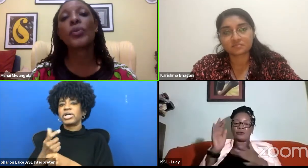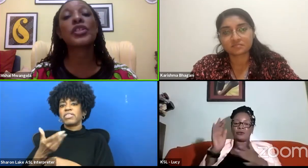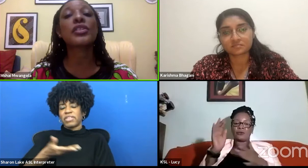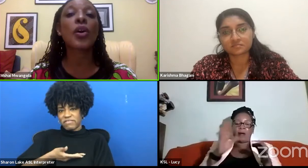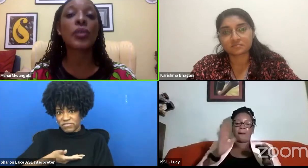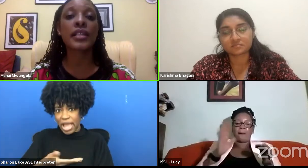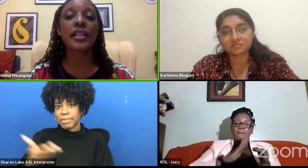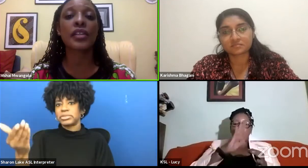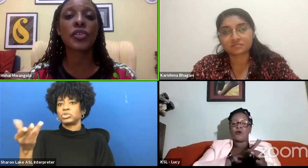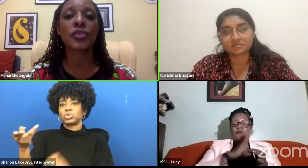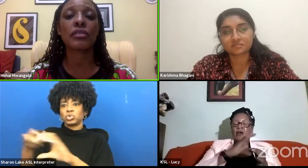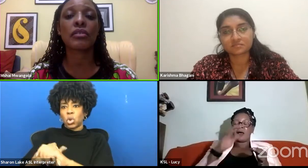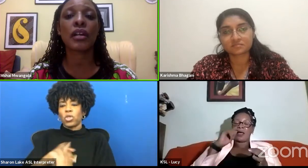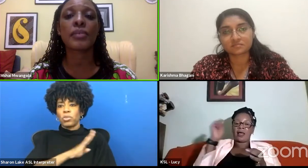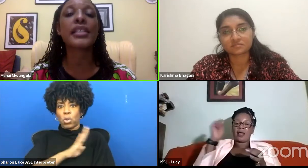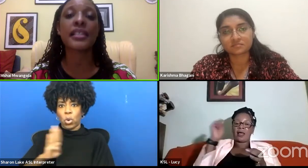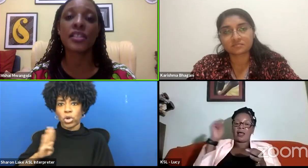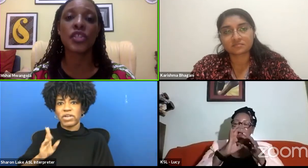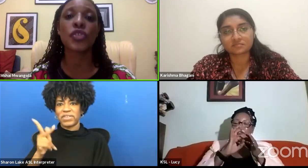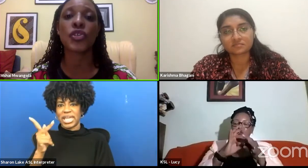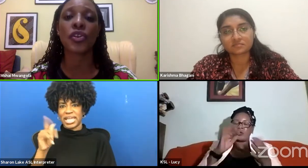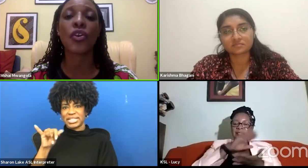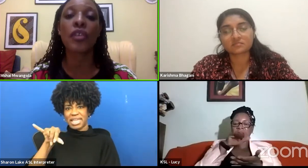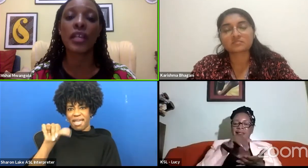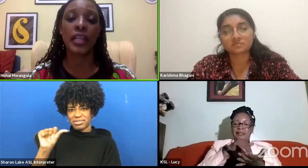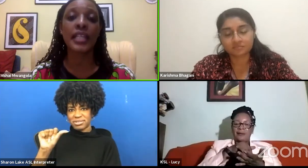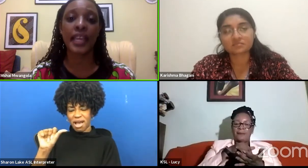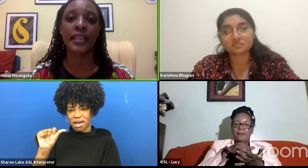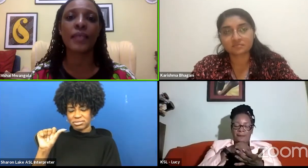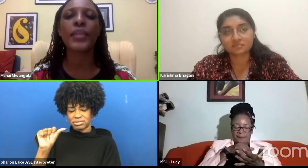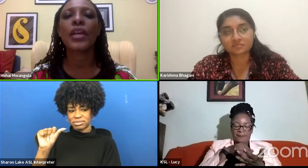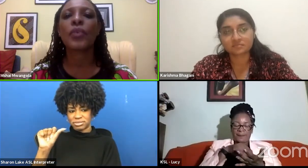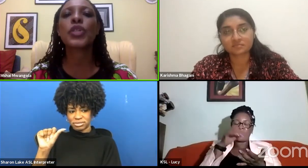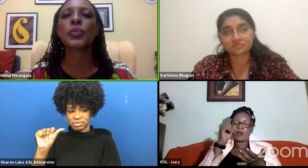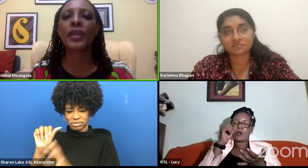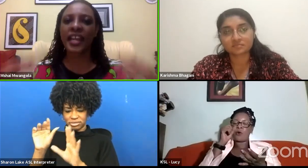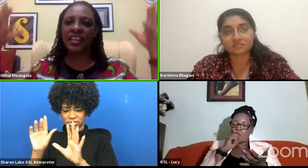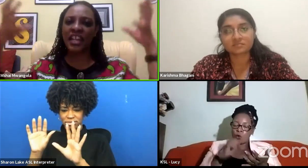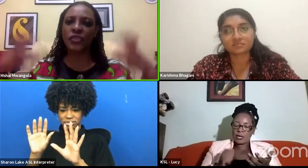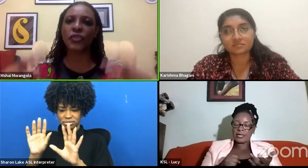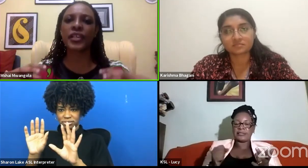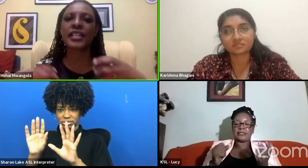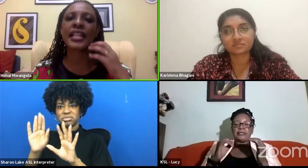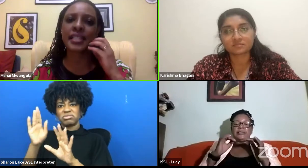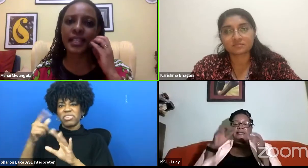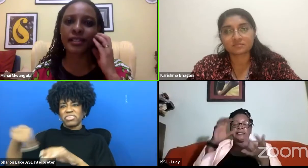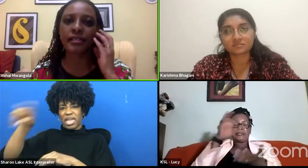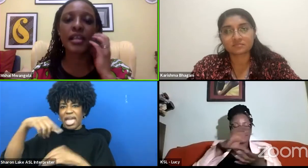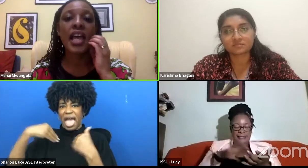which is the oldest cultural state institution in Kenya which is where the Kenya National Theatre is nestled.